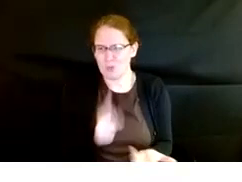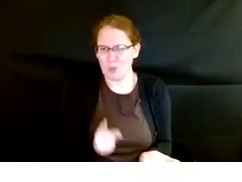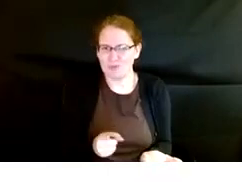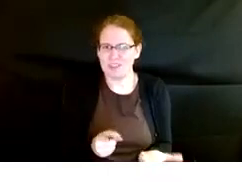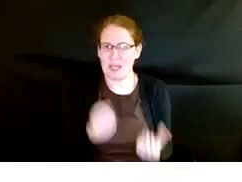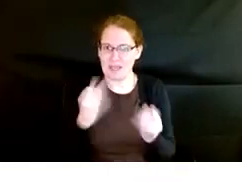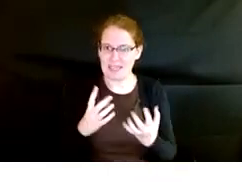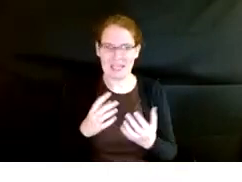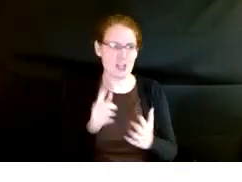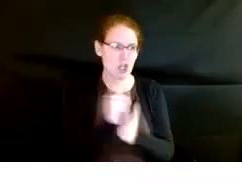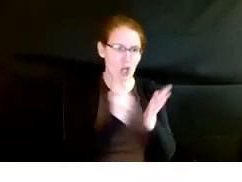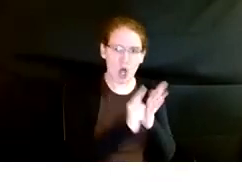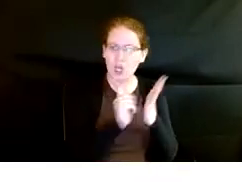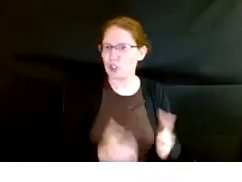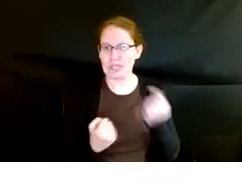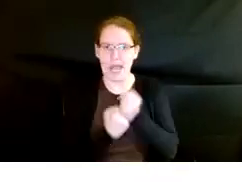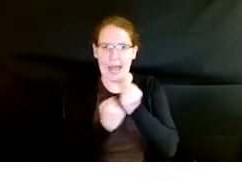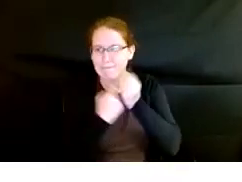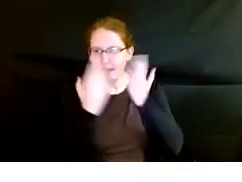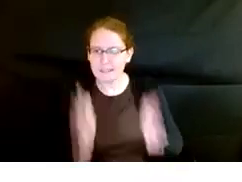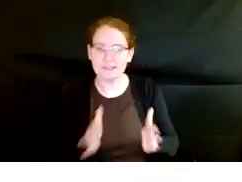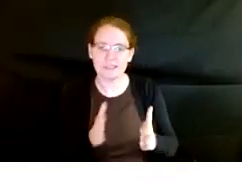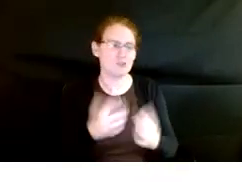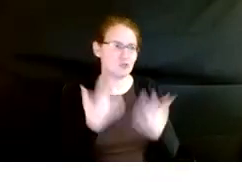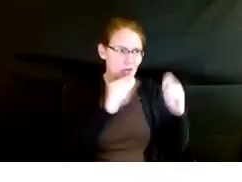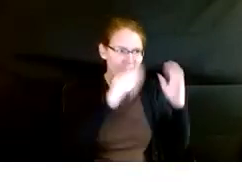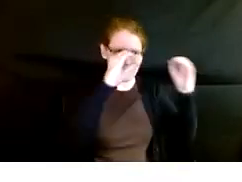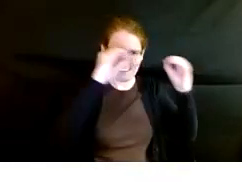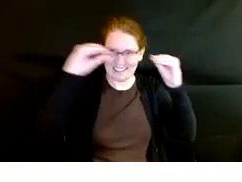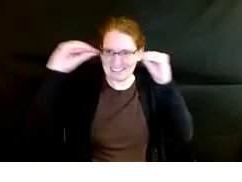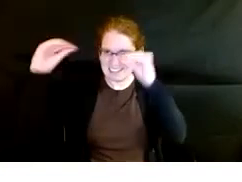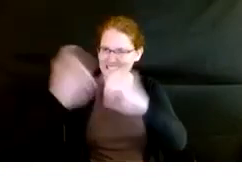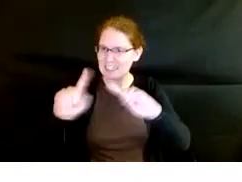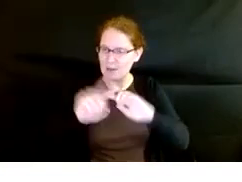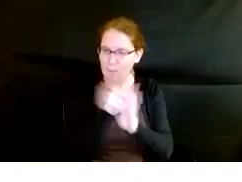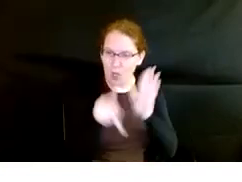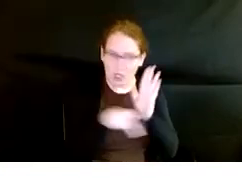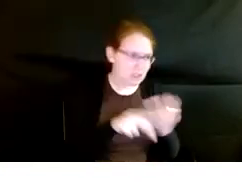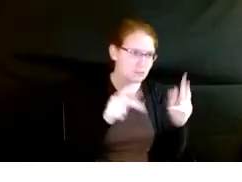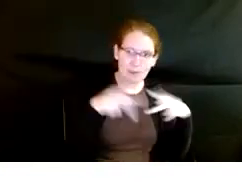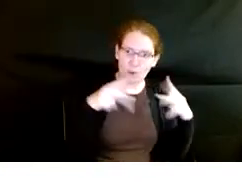advocates were doing was educating policymakers and educating potential patients and family